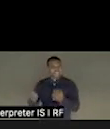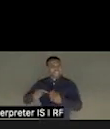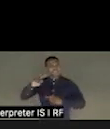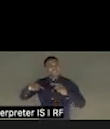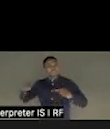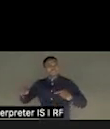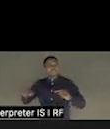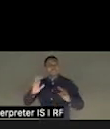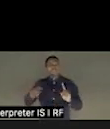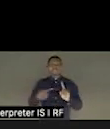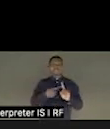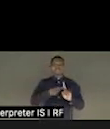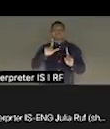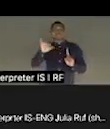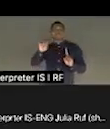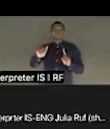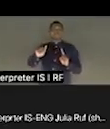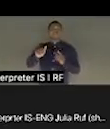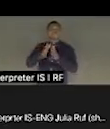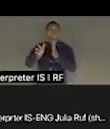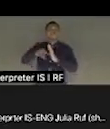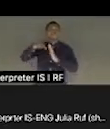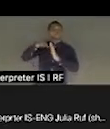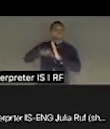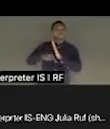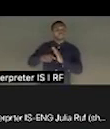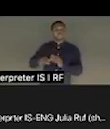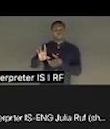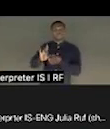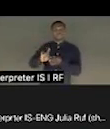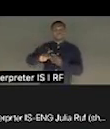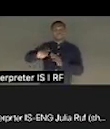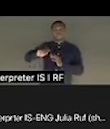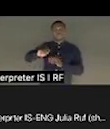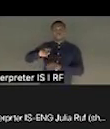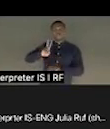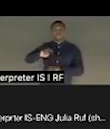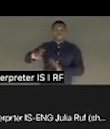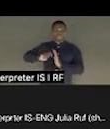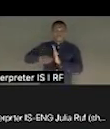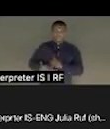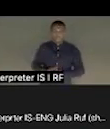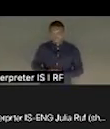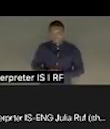Hi. Yes. Thank you, Susanna. Absolutely. I'm very happy to be here today.